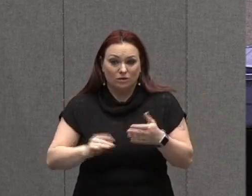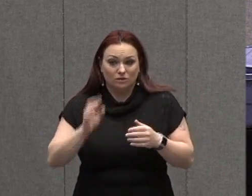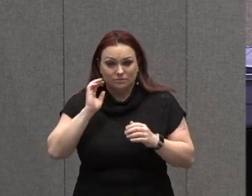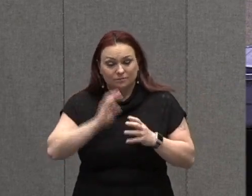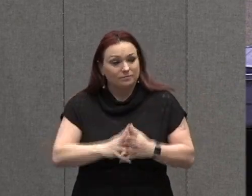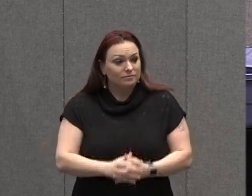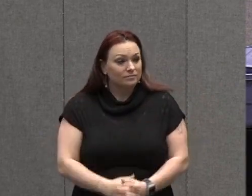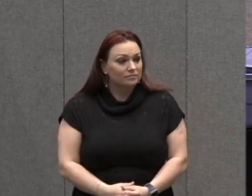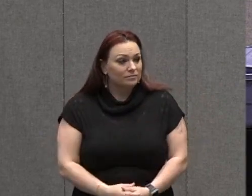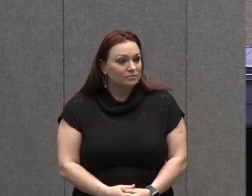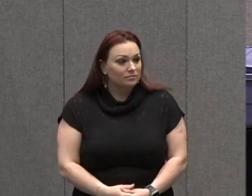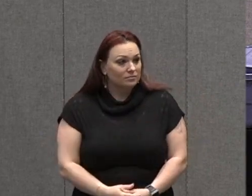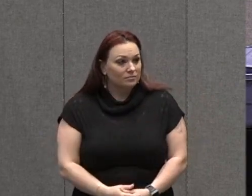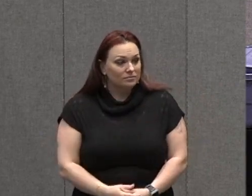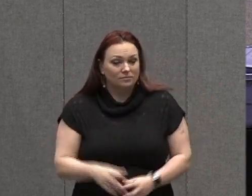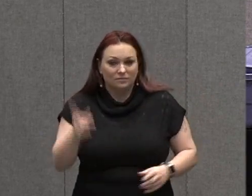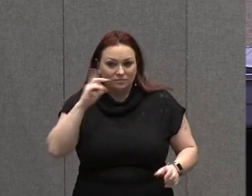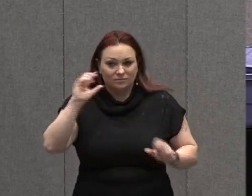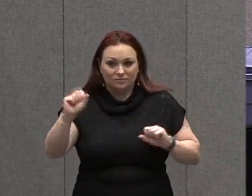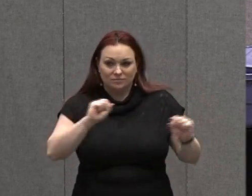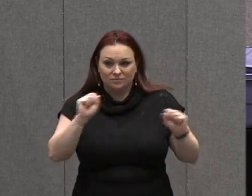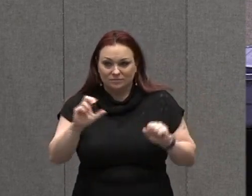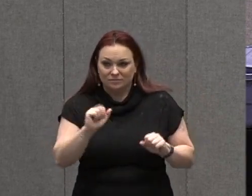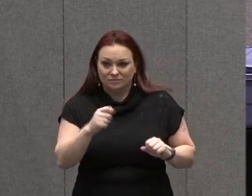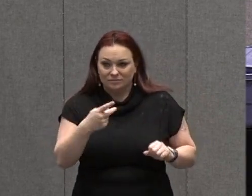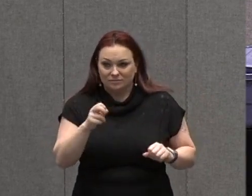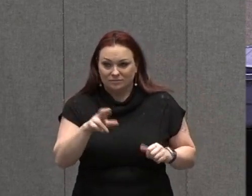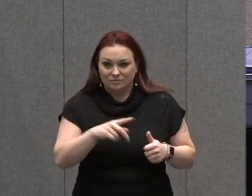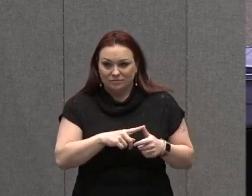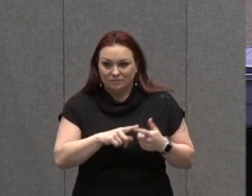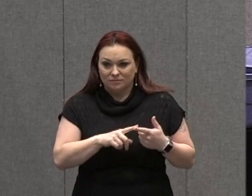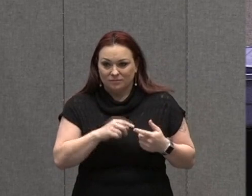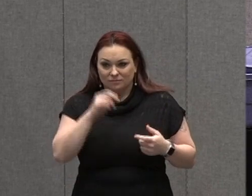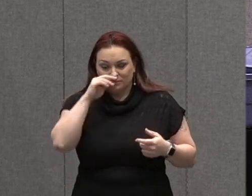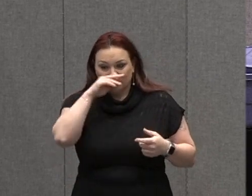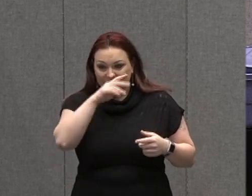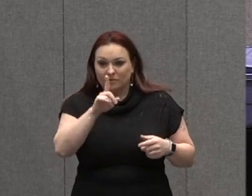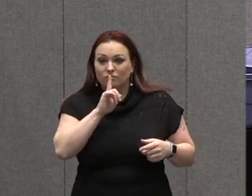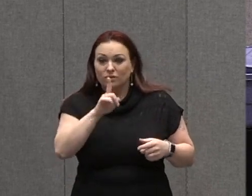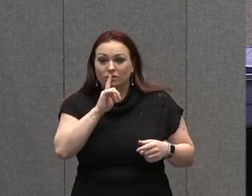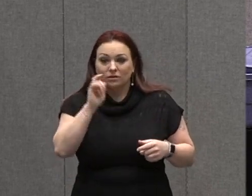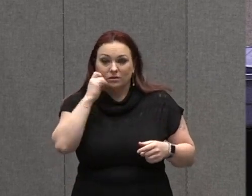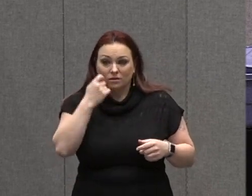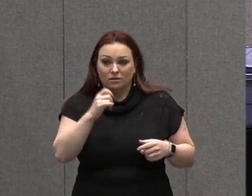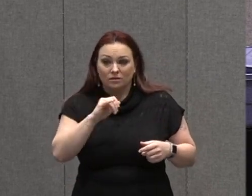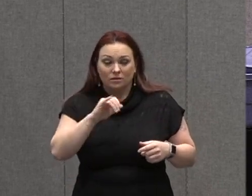Ooh I like that, it sounds like a shaker! Yeah okay this one is really really cool, Señor Jose.